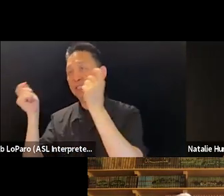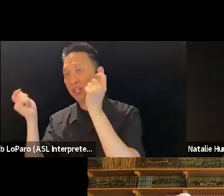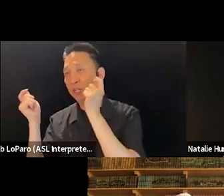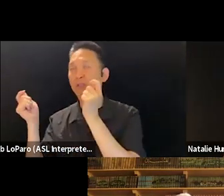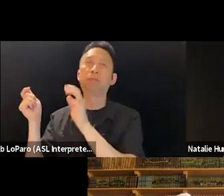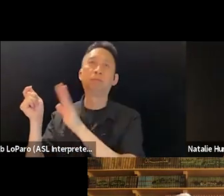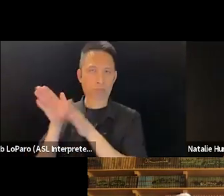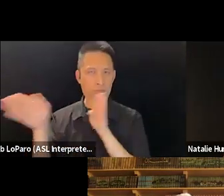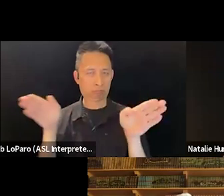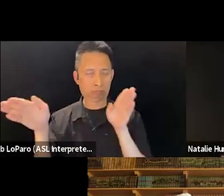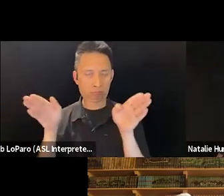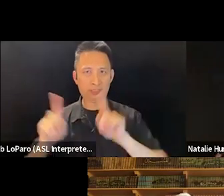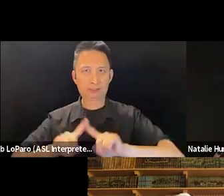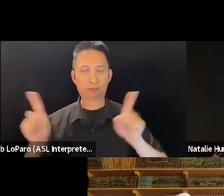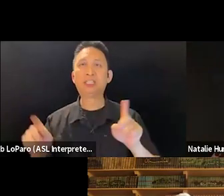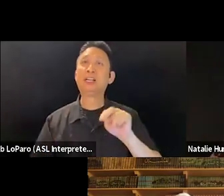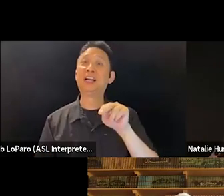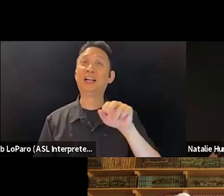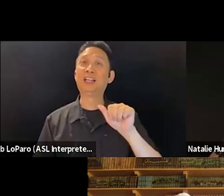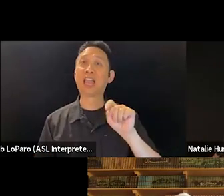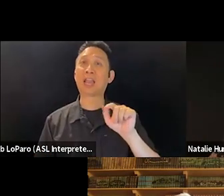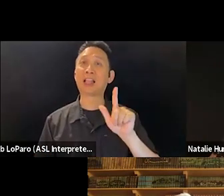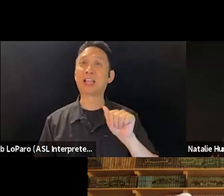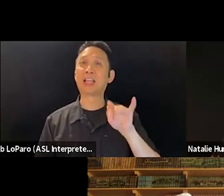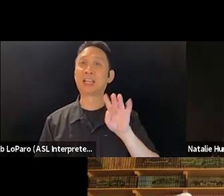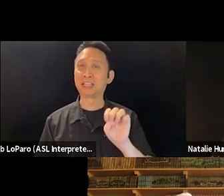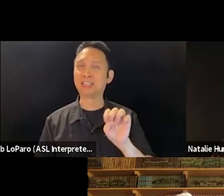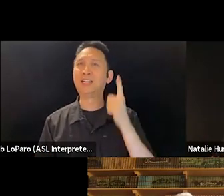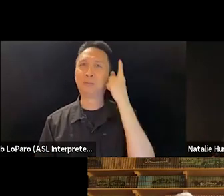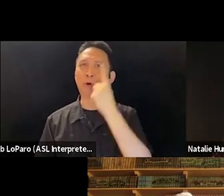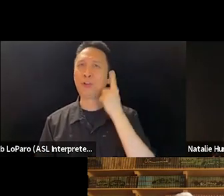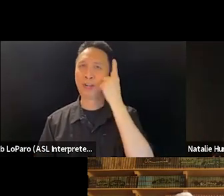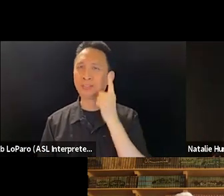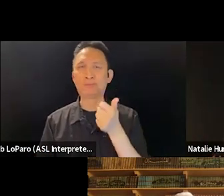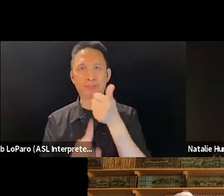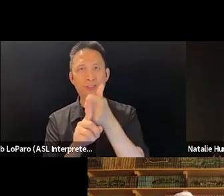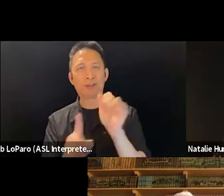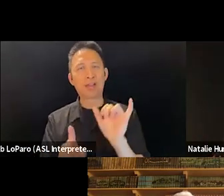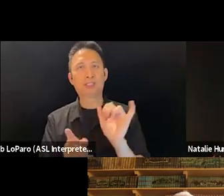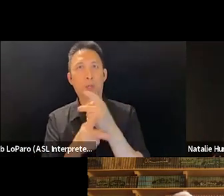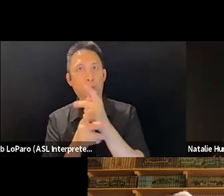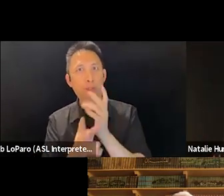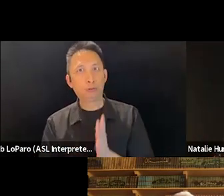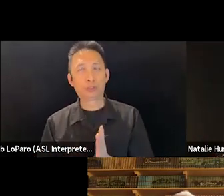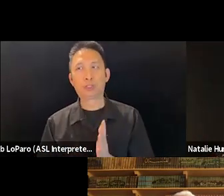I come to you Natalie, to kind of get the sense of, as a producer, this project you're working On